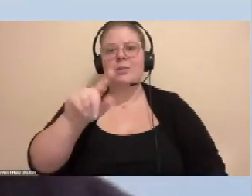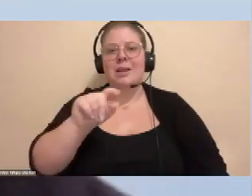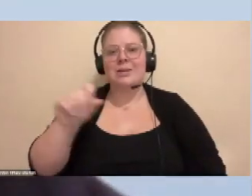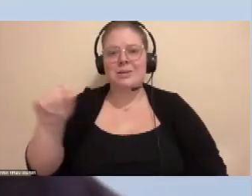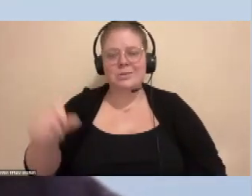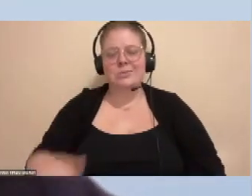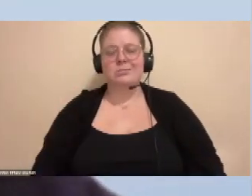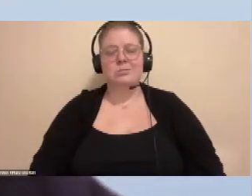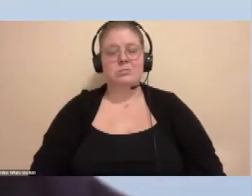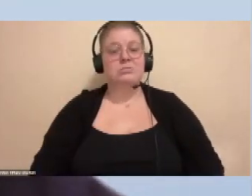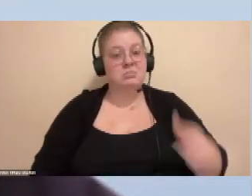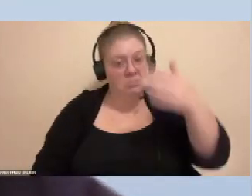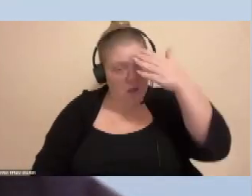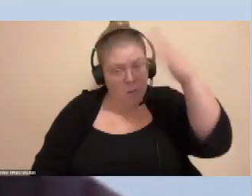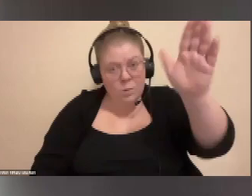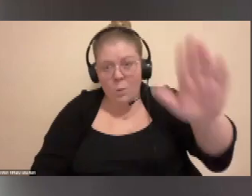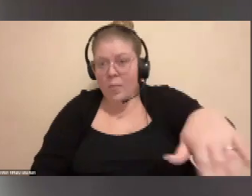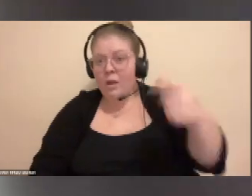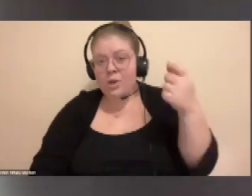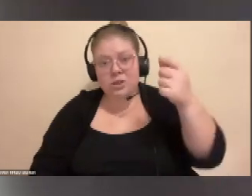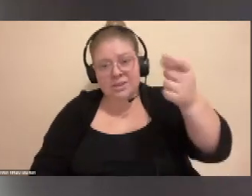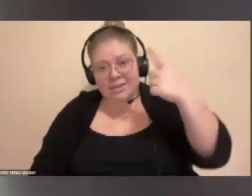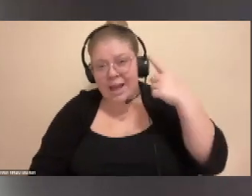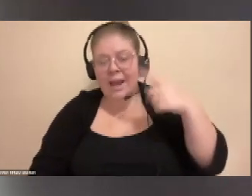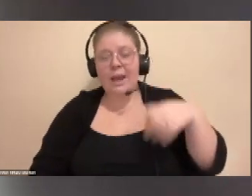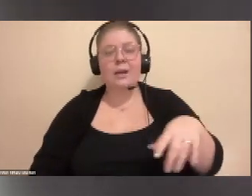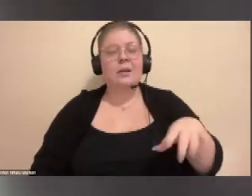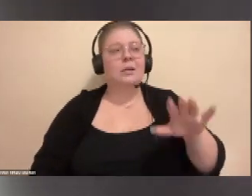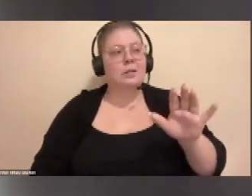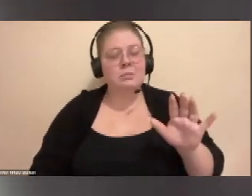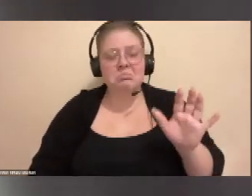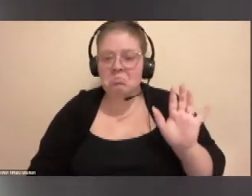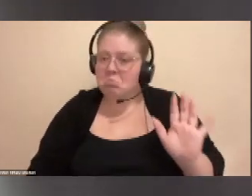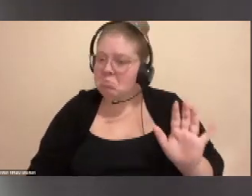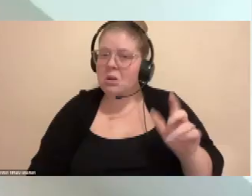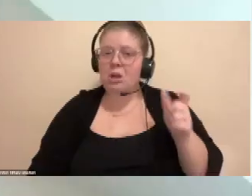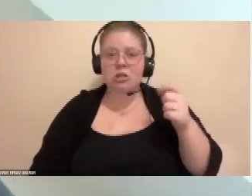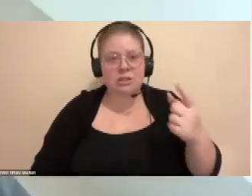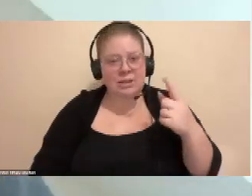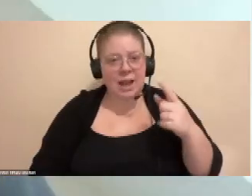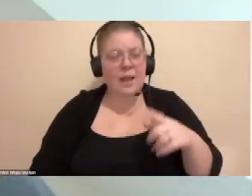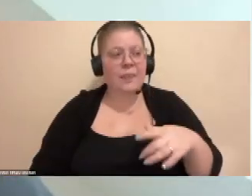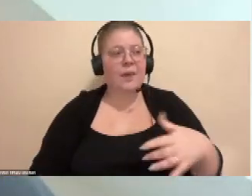I understand and I'm very sympathetic to the concerns that are raised,